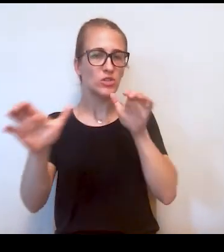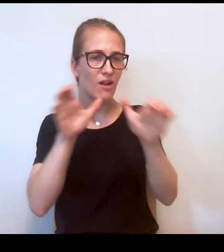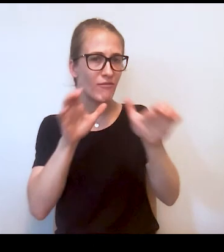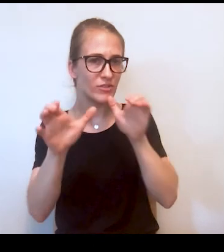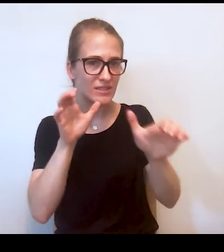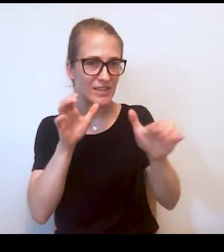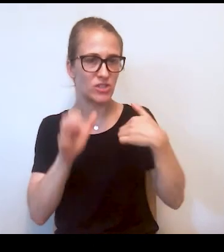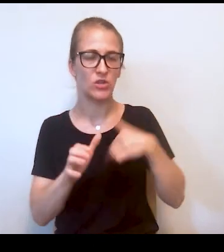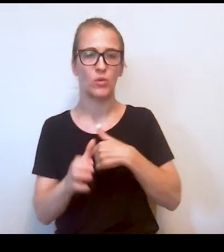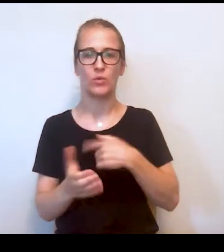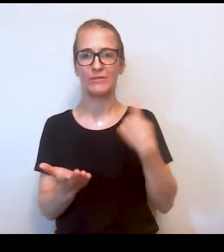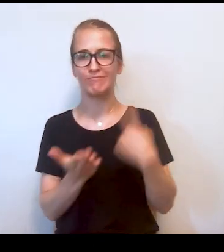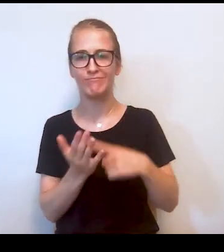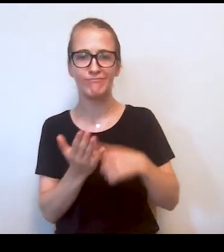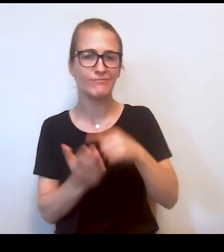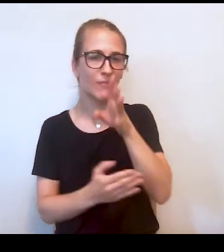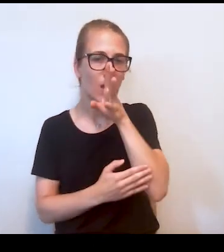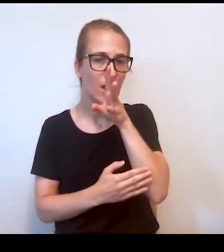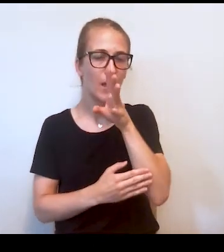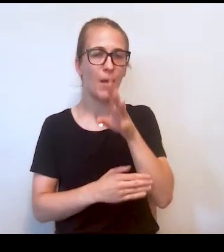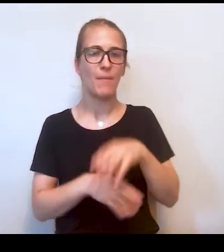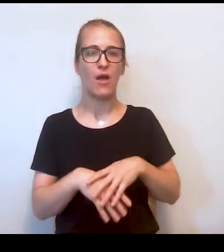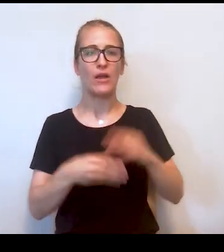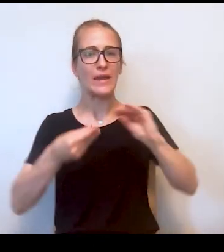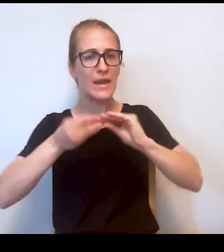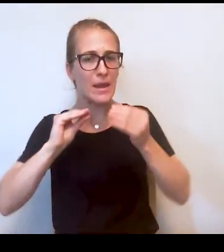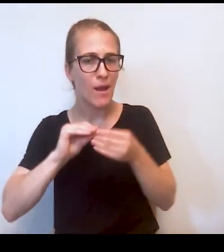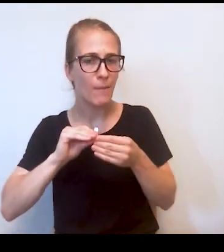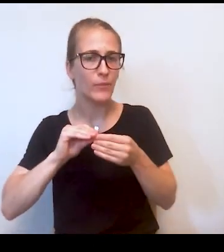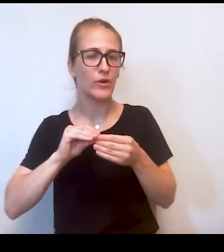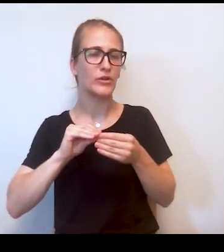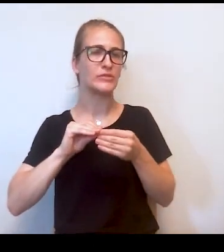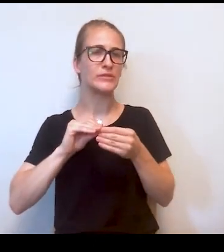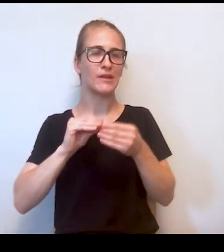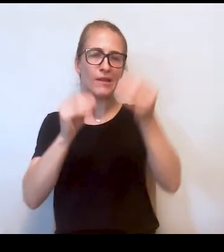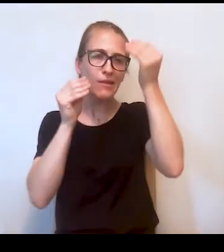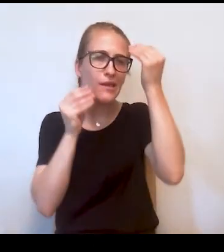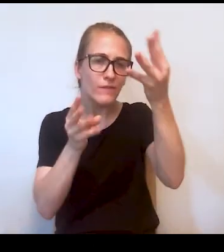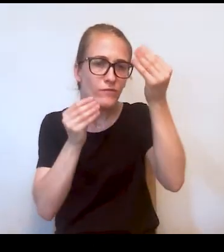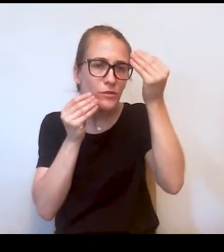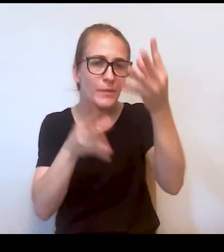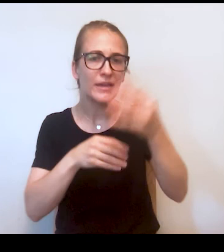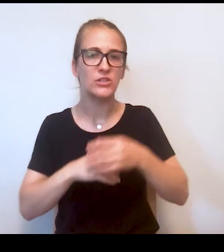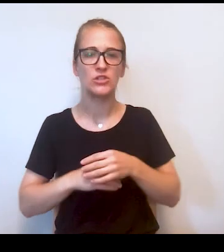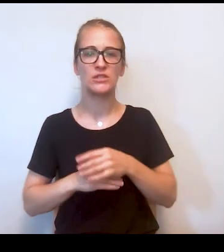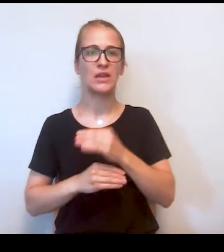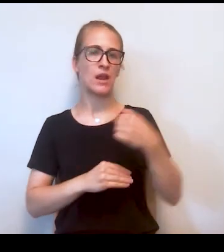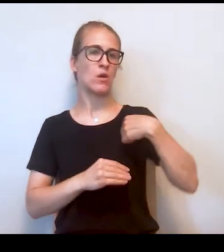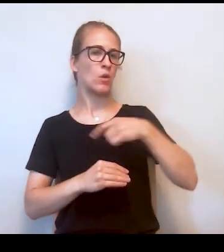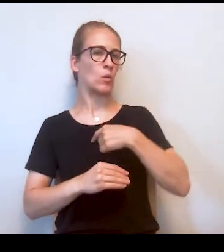and as we're getting ready to sign off, there's... I would love to have information that we can share with our audience